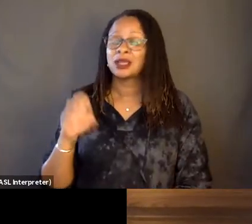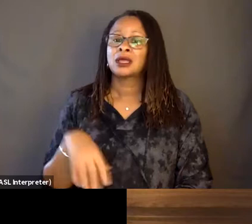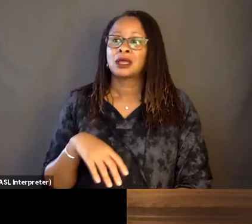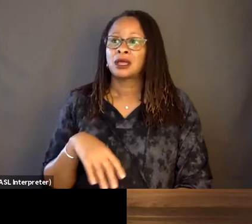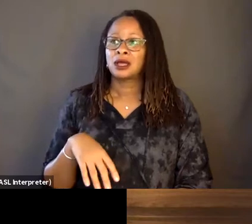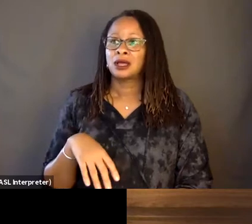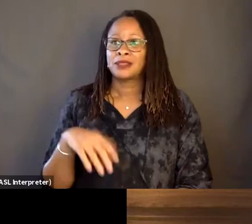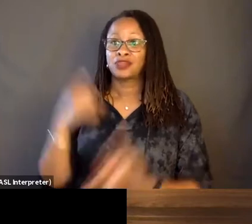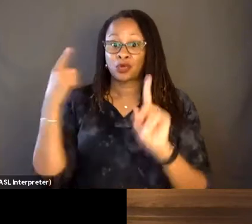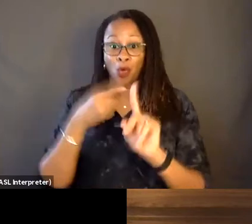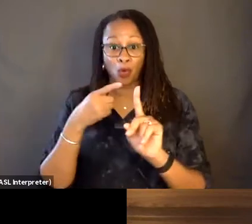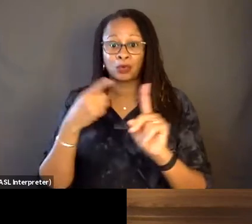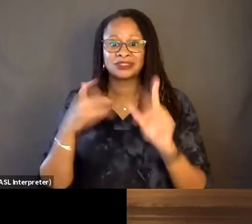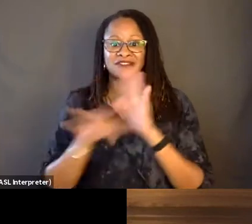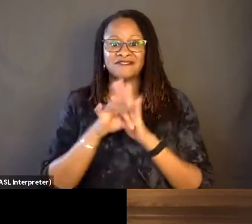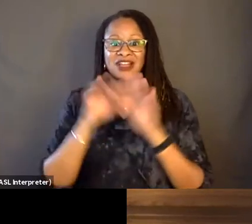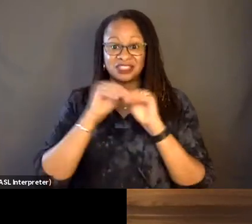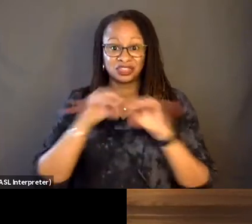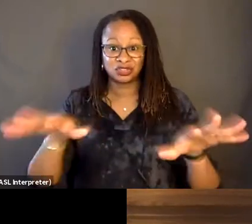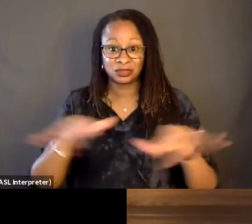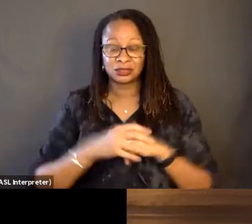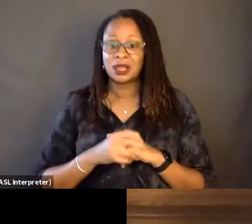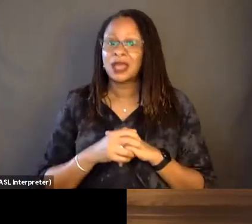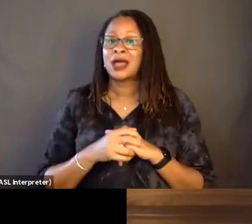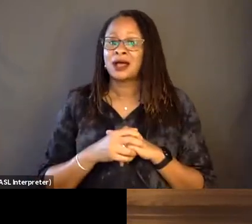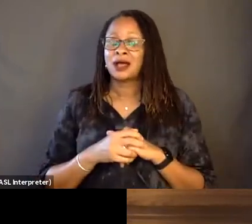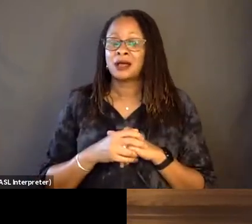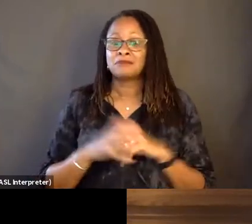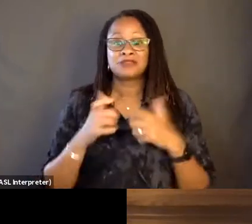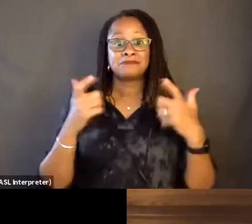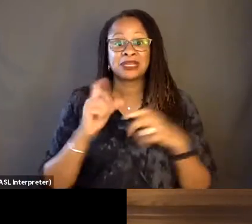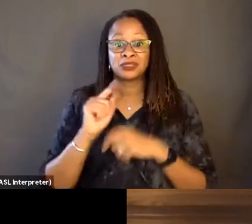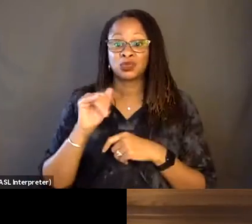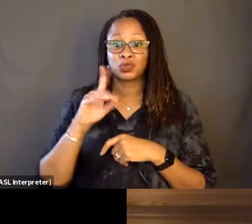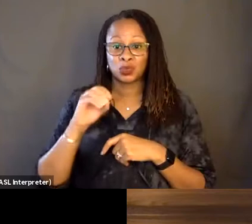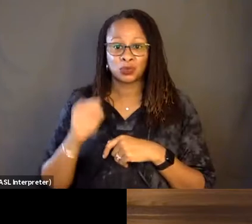and big company outlets weren't willing to pick up the film. You ended up with Briarcliff Entertainment,